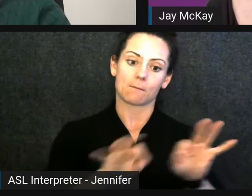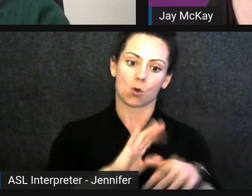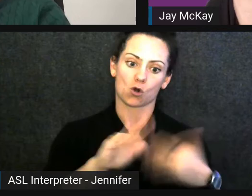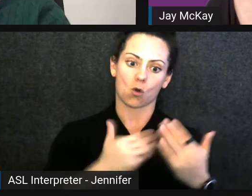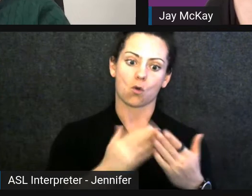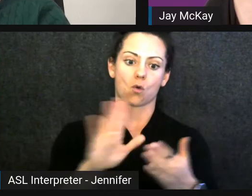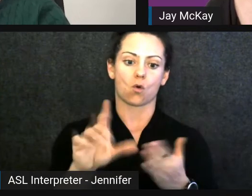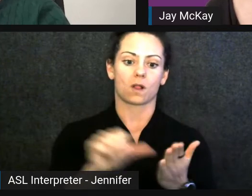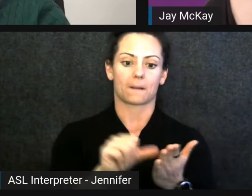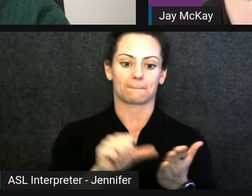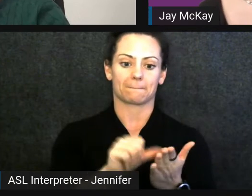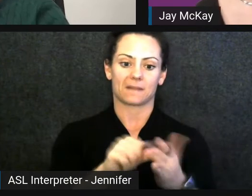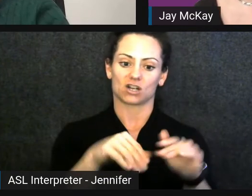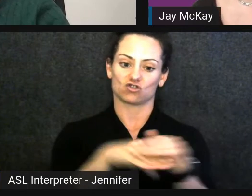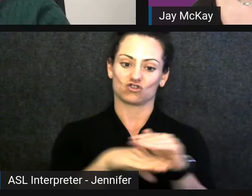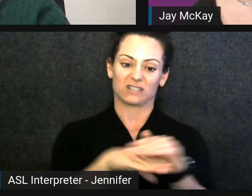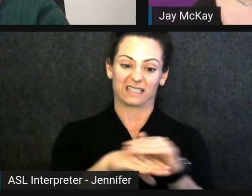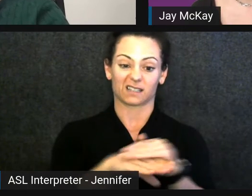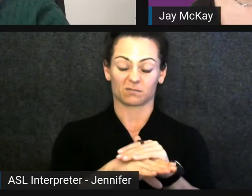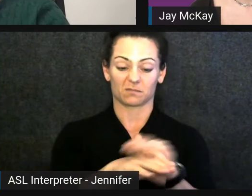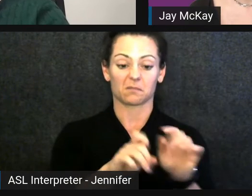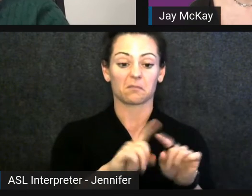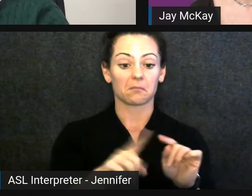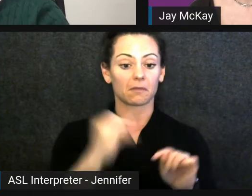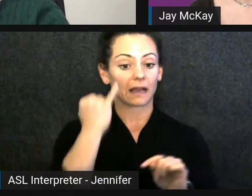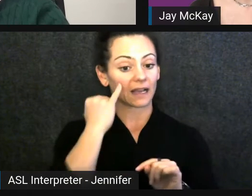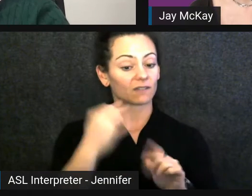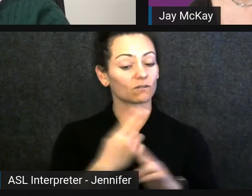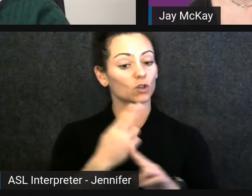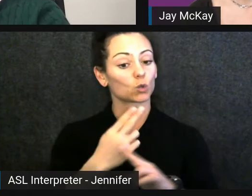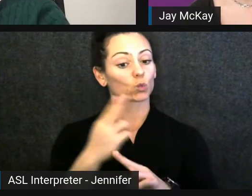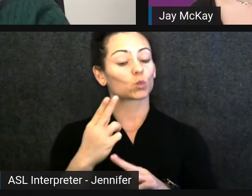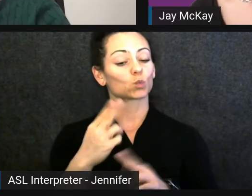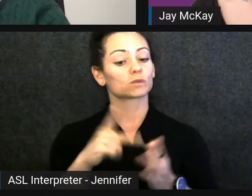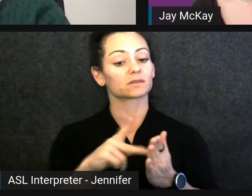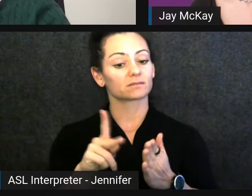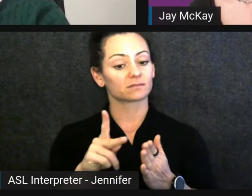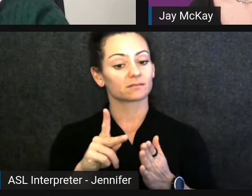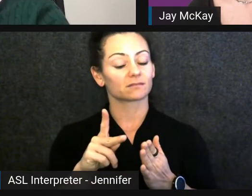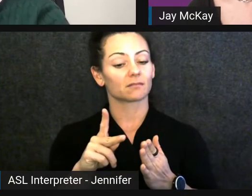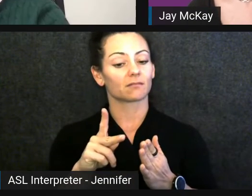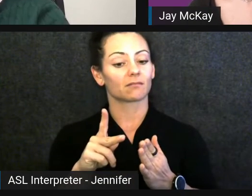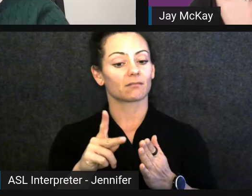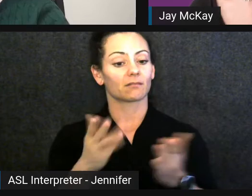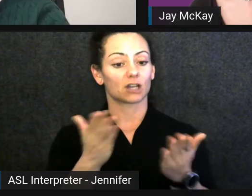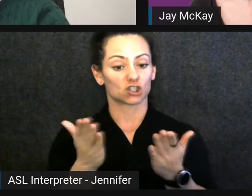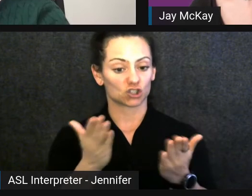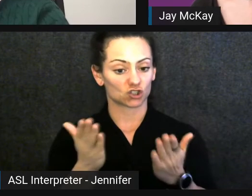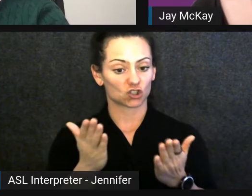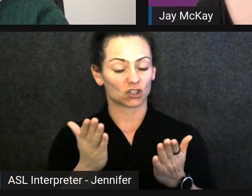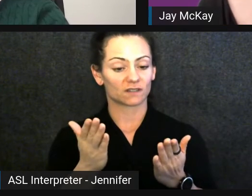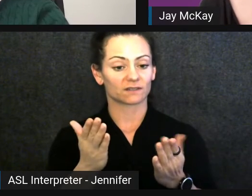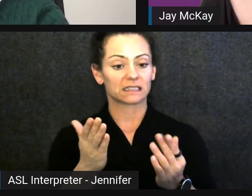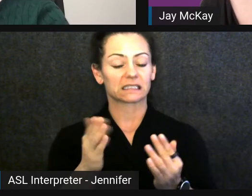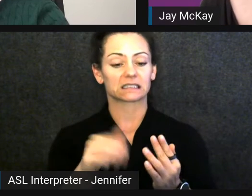Whereas if you use commercial services, which most of these plugins really offer,